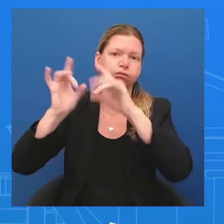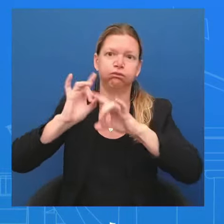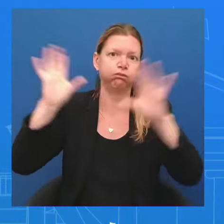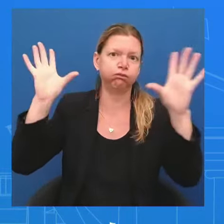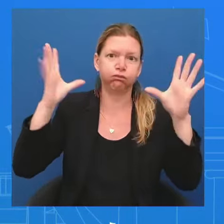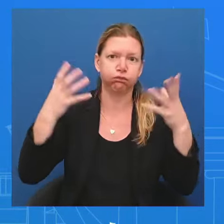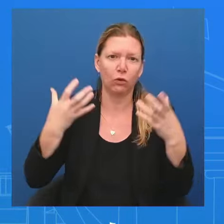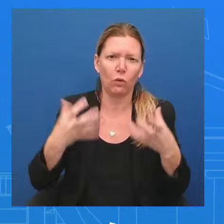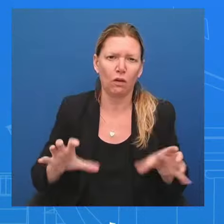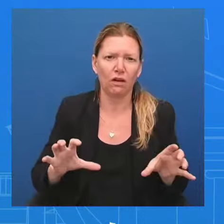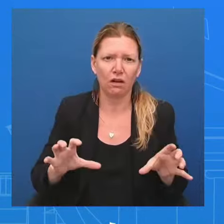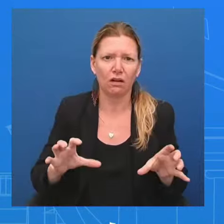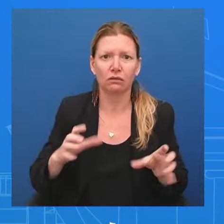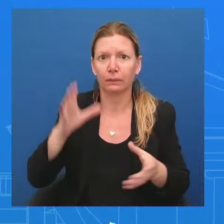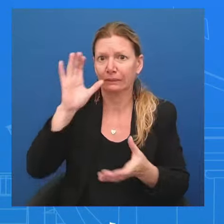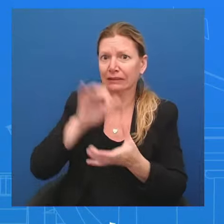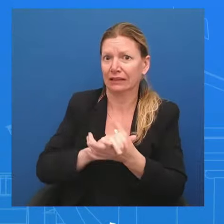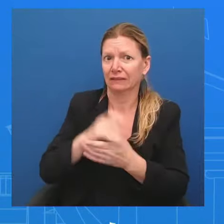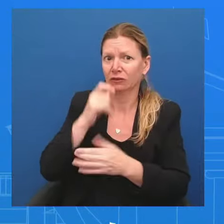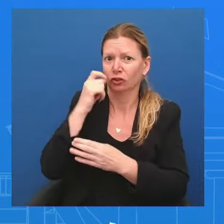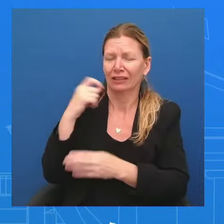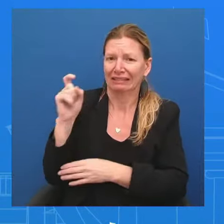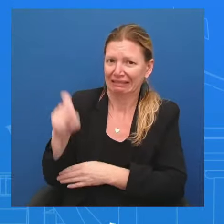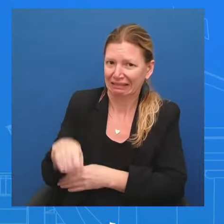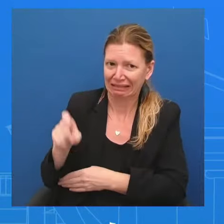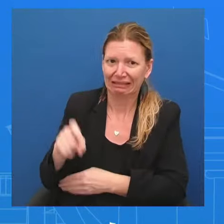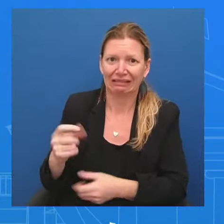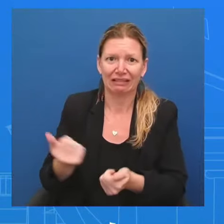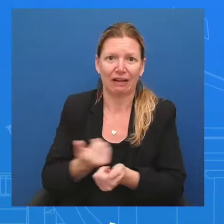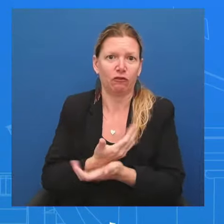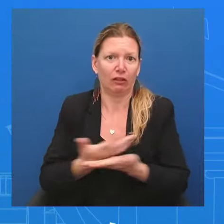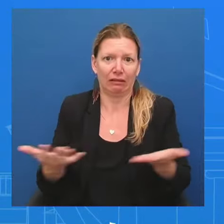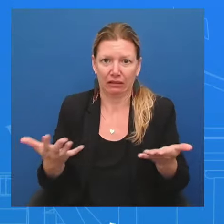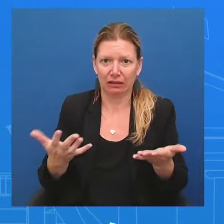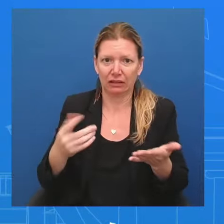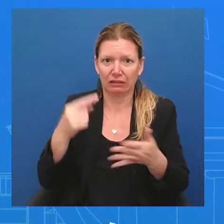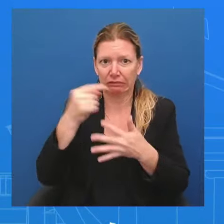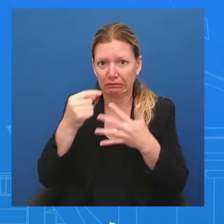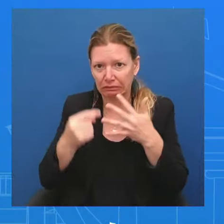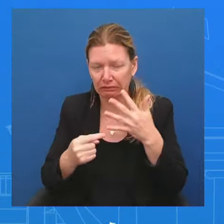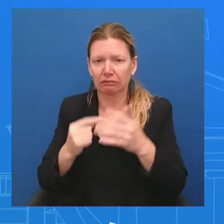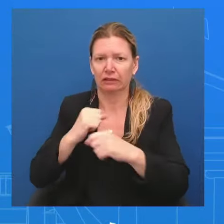that they need to defend themselves, and that's been our position. I don't have anything to share beyond what you've heard from this podium.